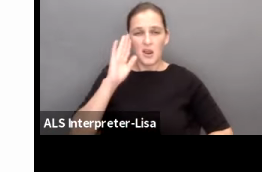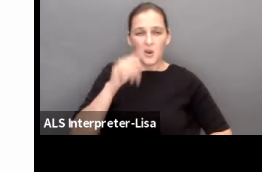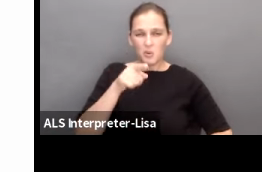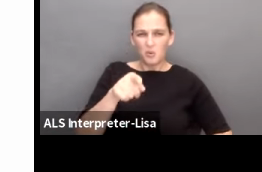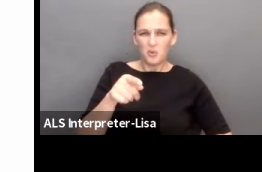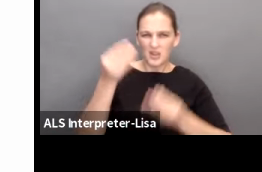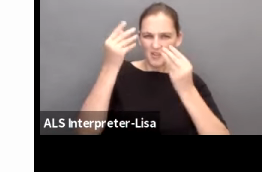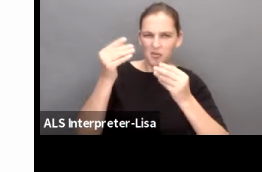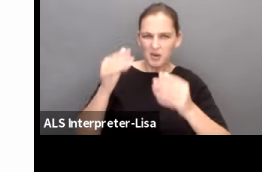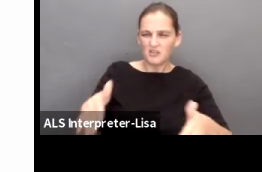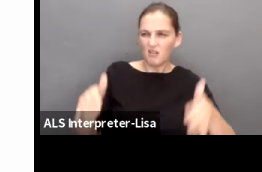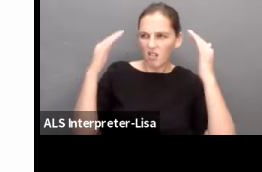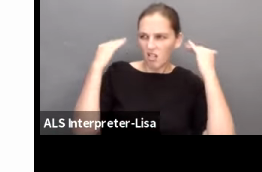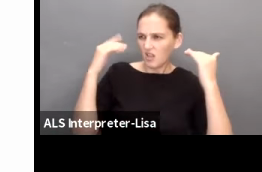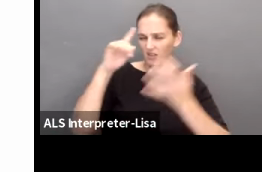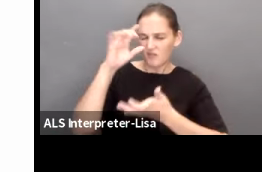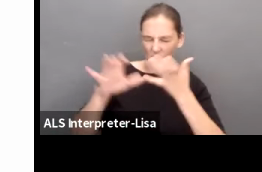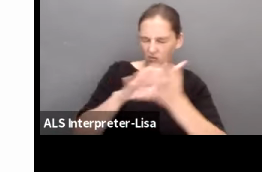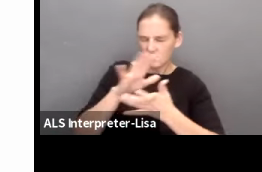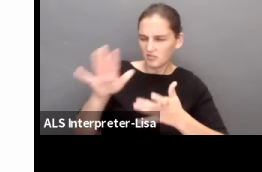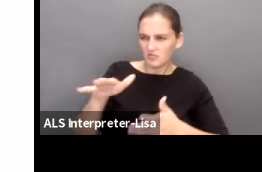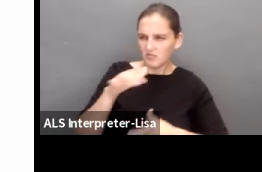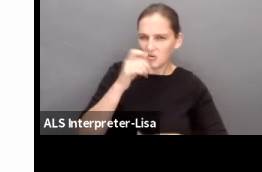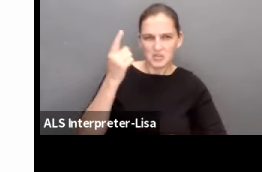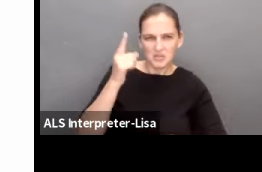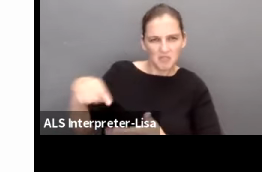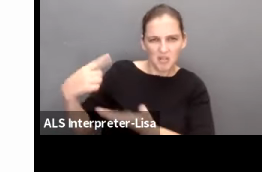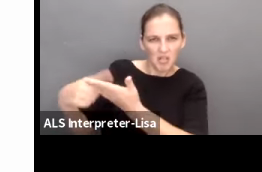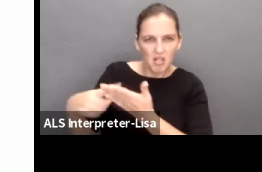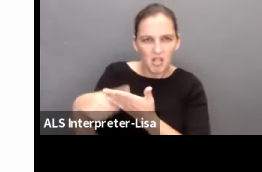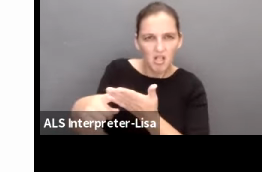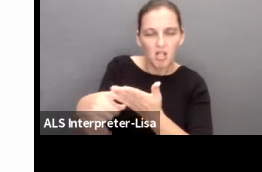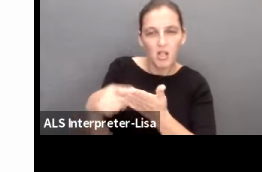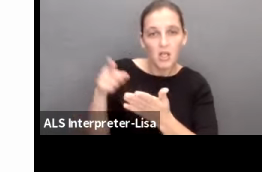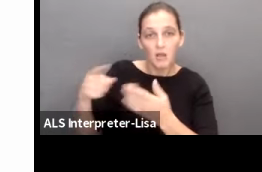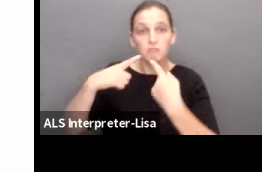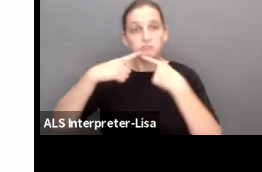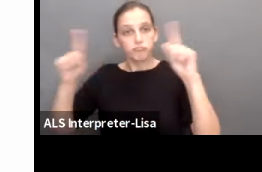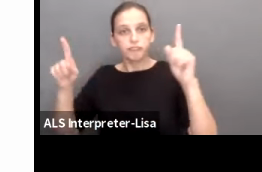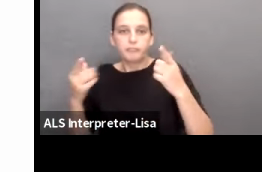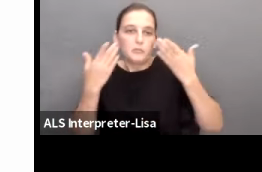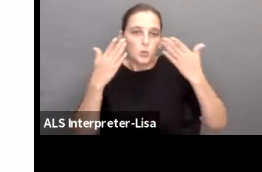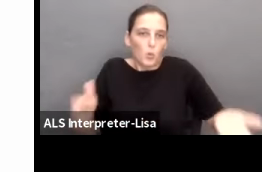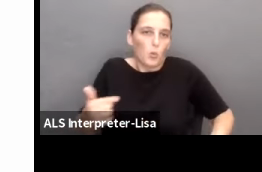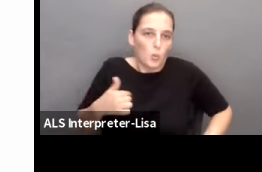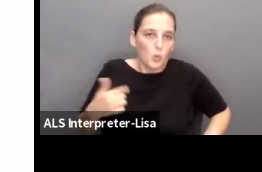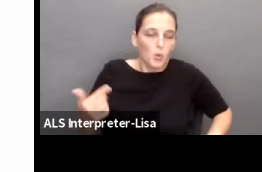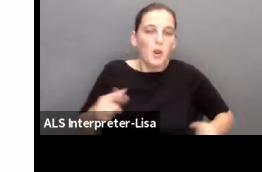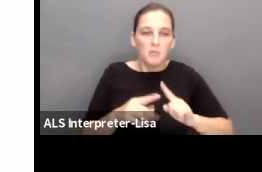because we're not really sure exactly what they're going to say here in a couple of weeks, but just know that there's that people are reviewing the